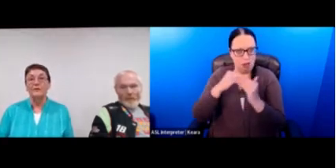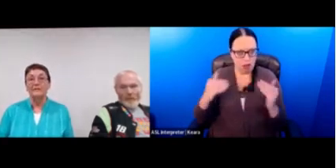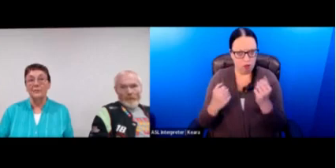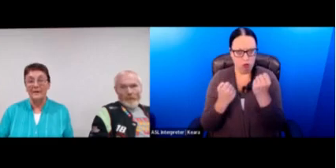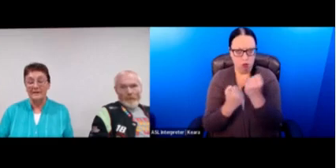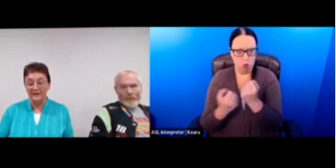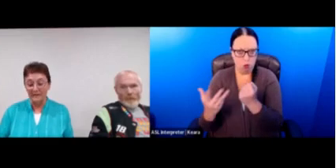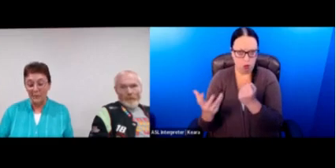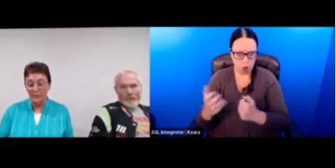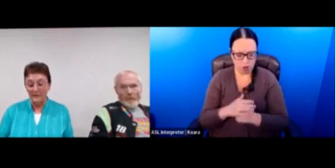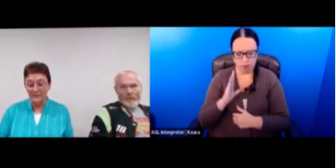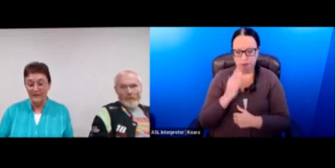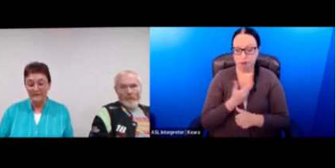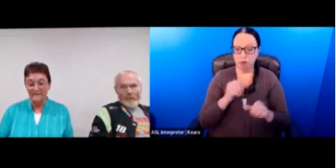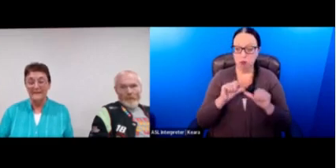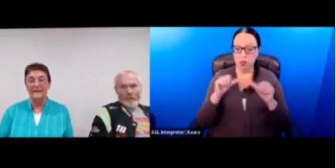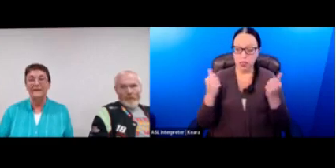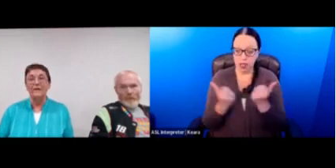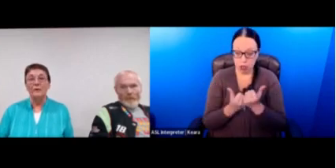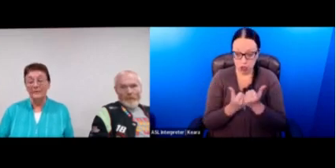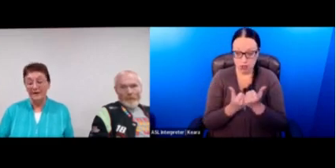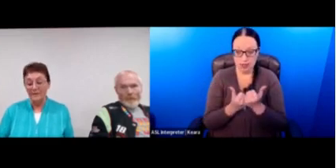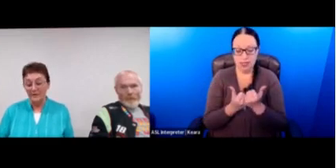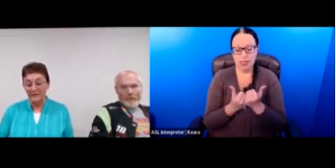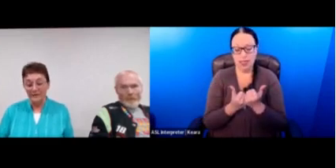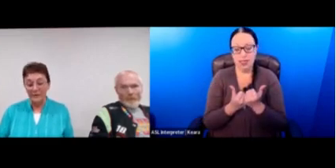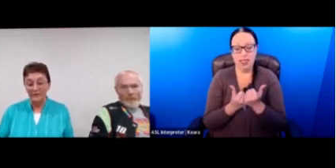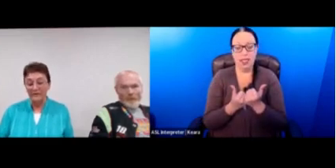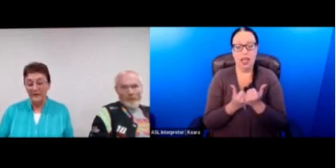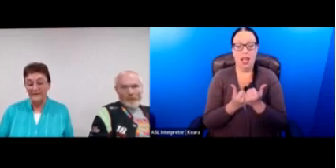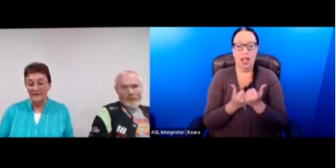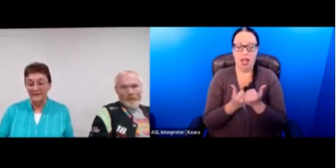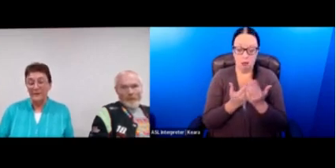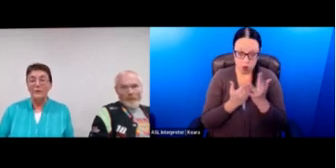transformation at this point in 2018, we become a person centered organization, we